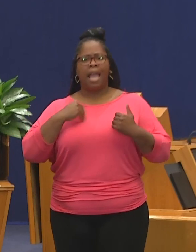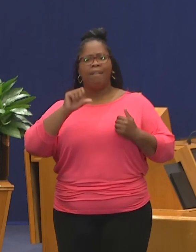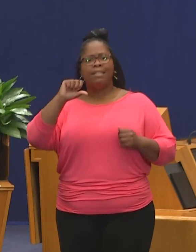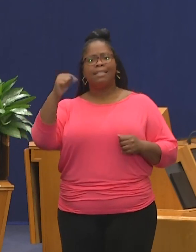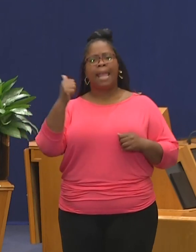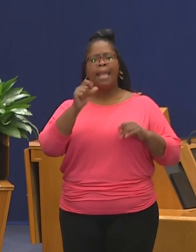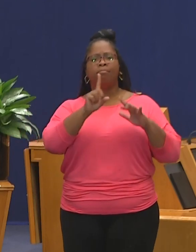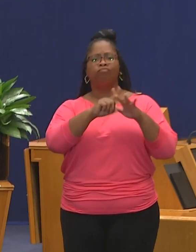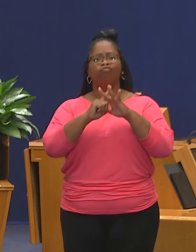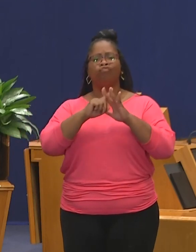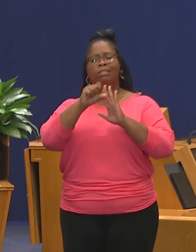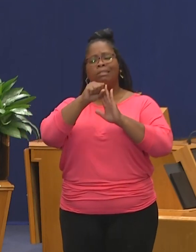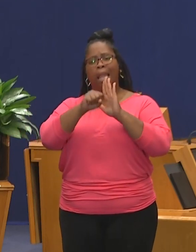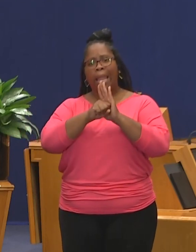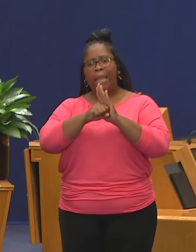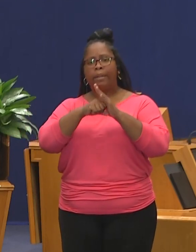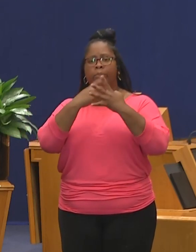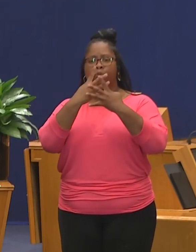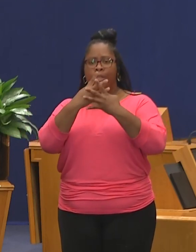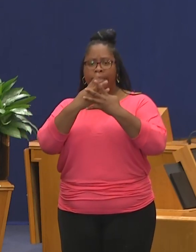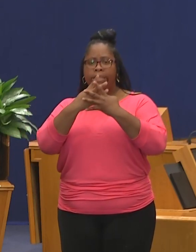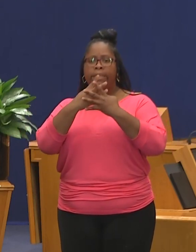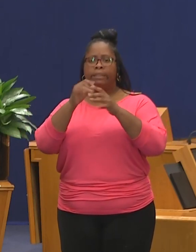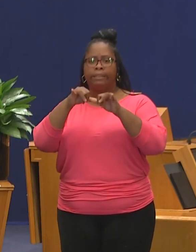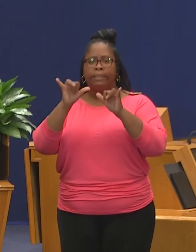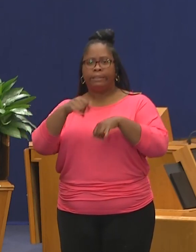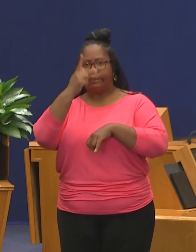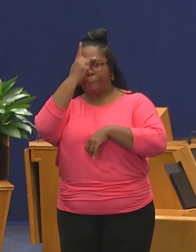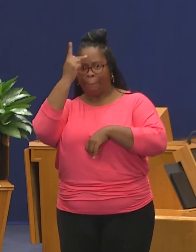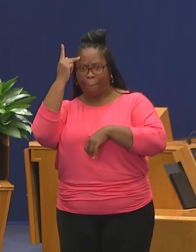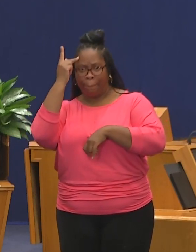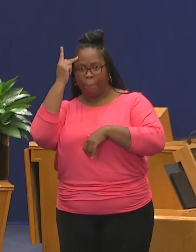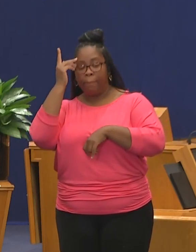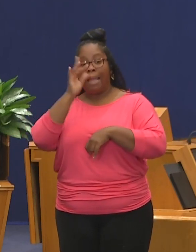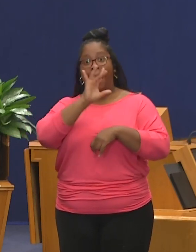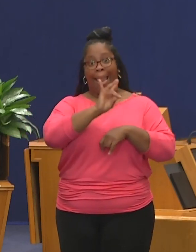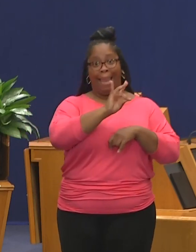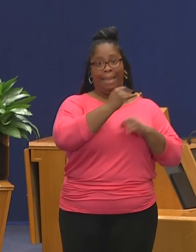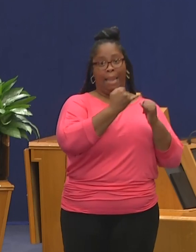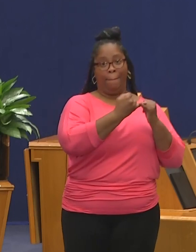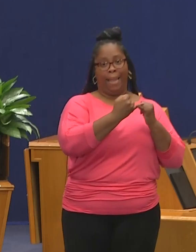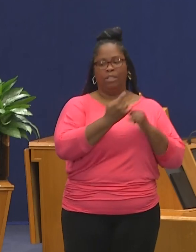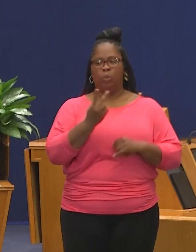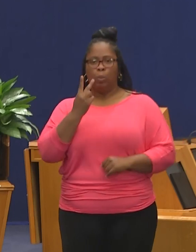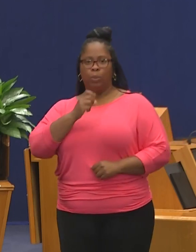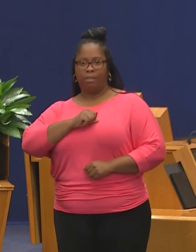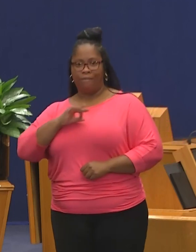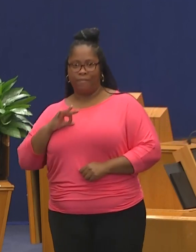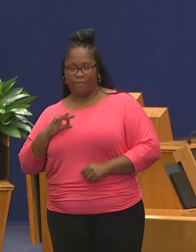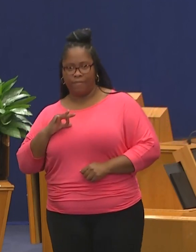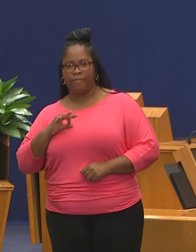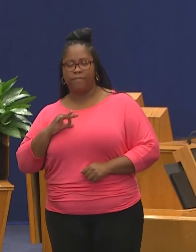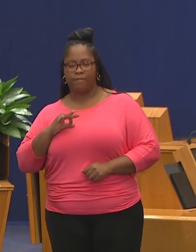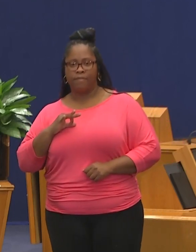THERE ARE 10 CASES IN THE STATE PRISON SYSTEM IN L.A. COUNTY.